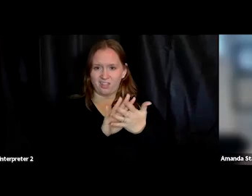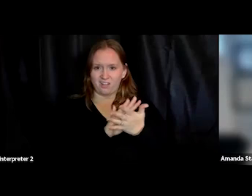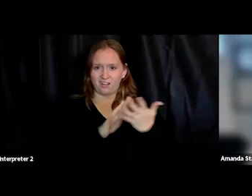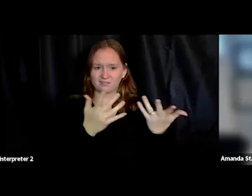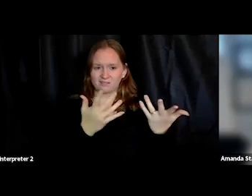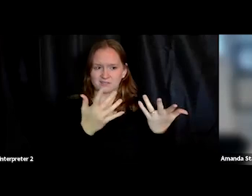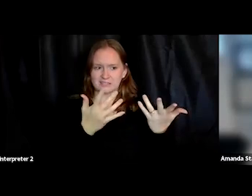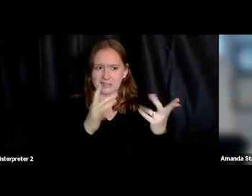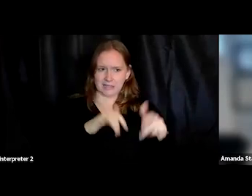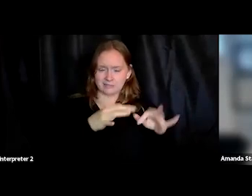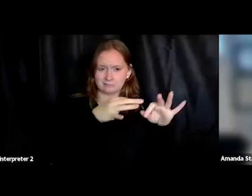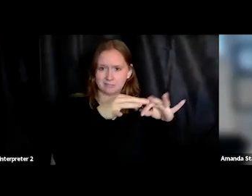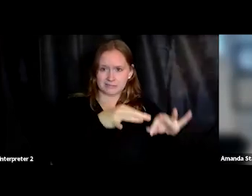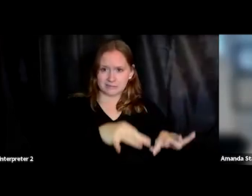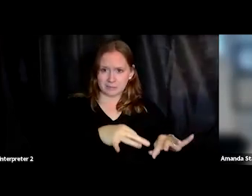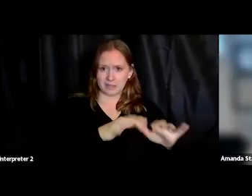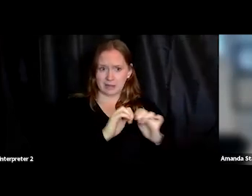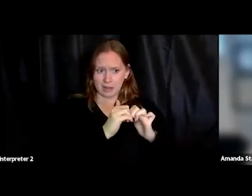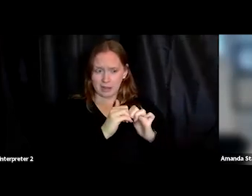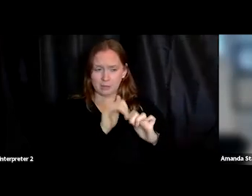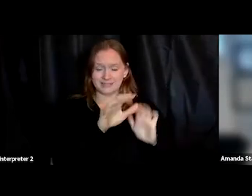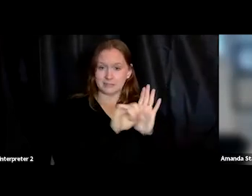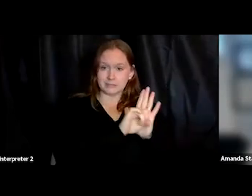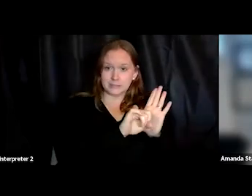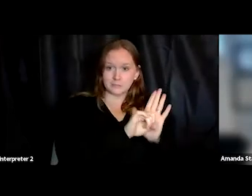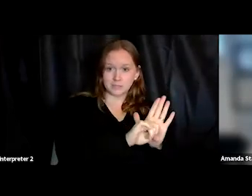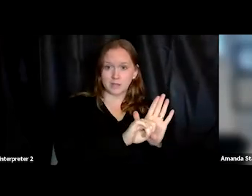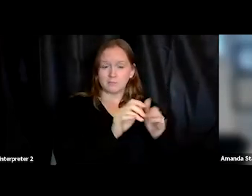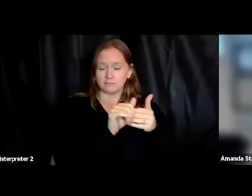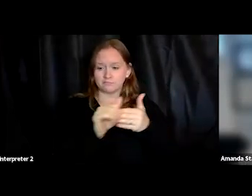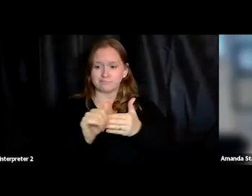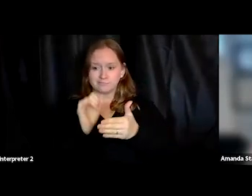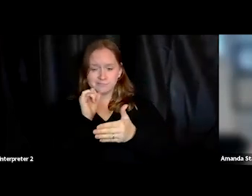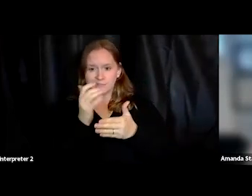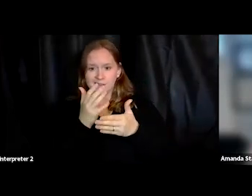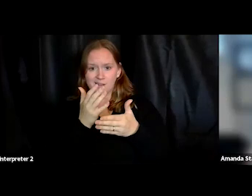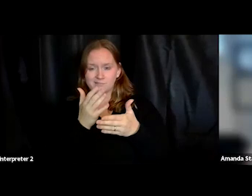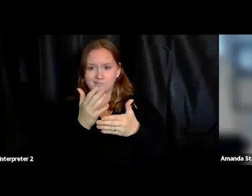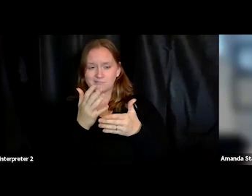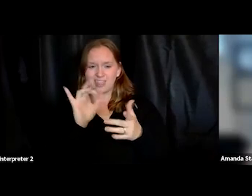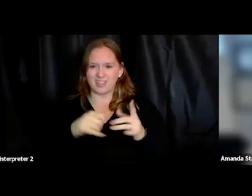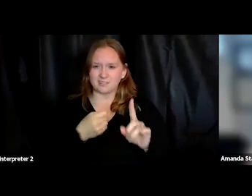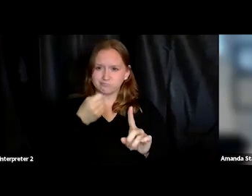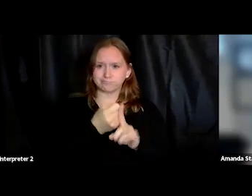are affecting his ability to go out and public. Instead, you want to provide specific examples.